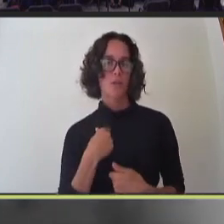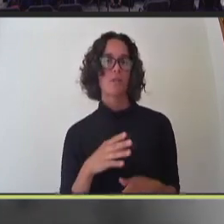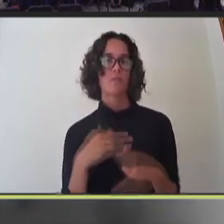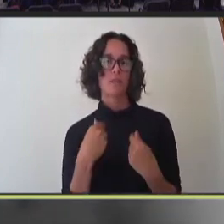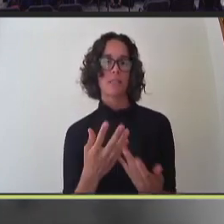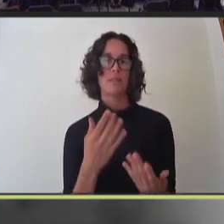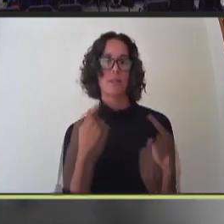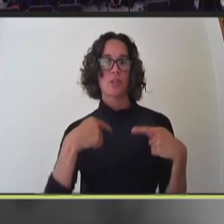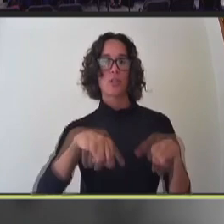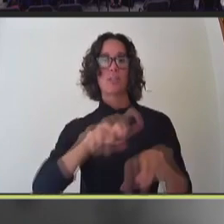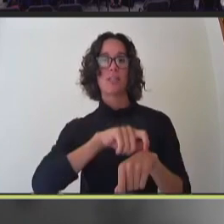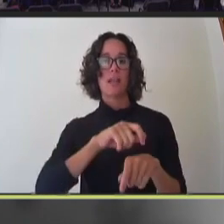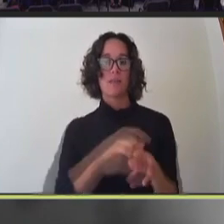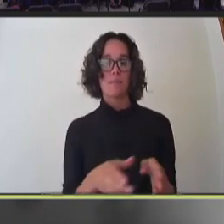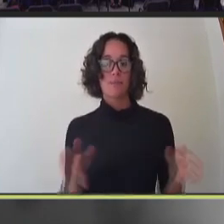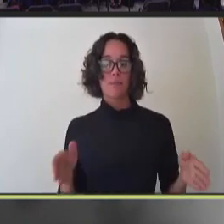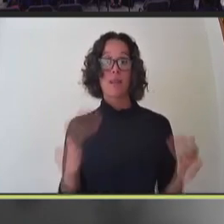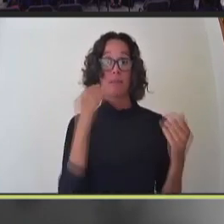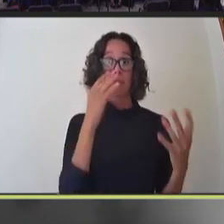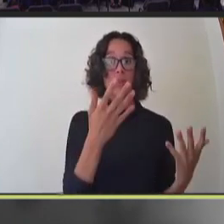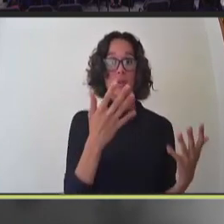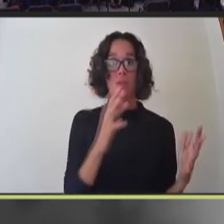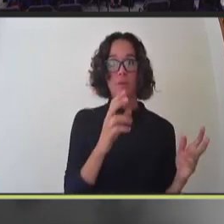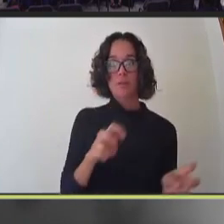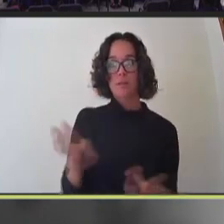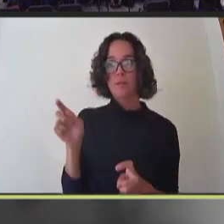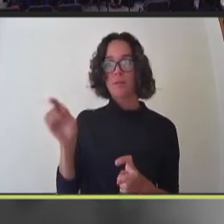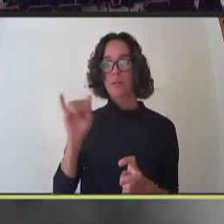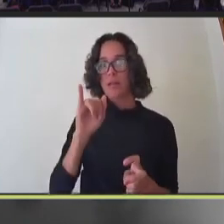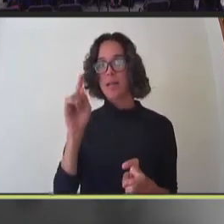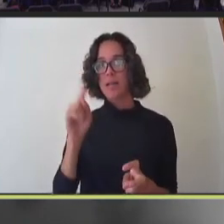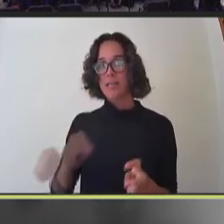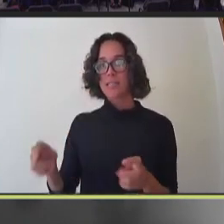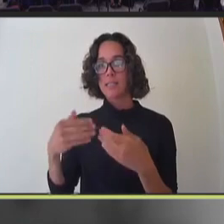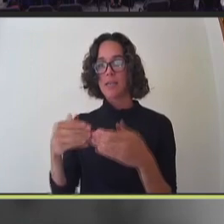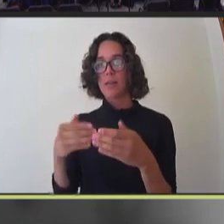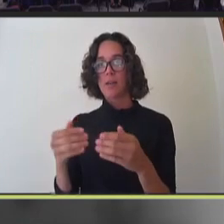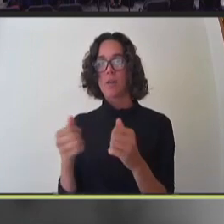been shared through the IZ Gateway with the corresponding state IISs.